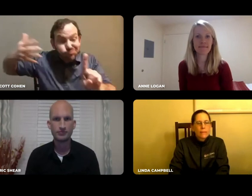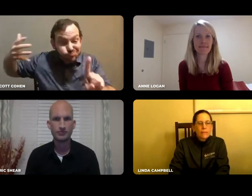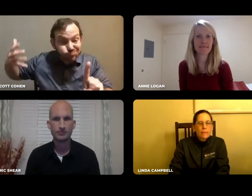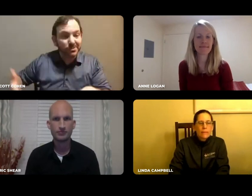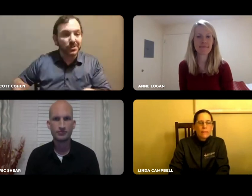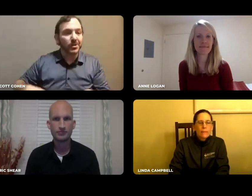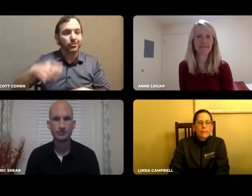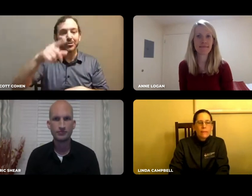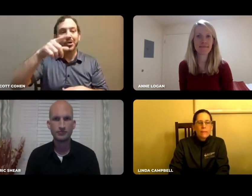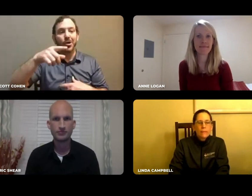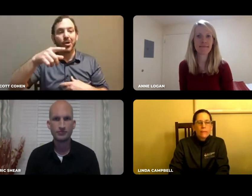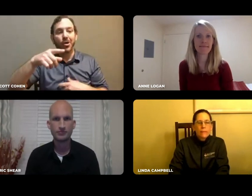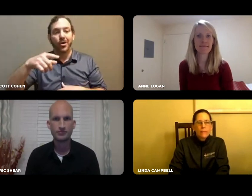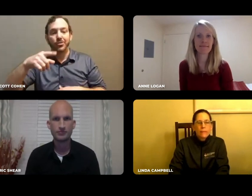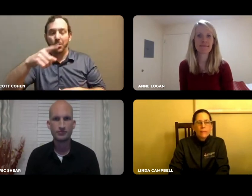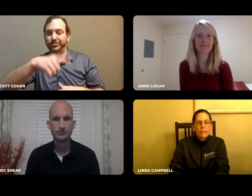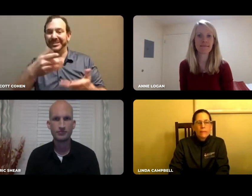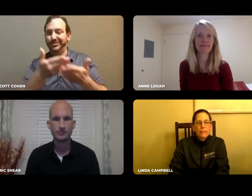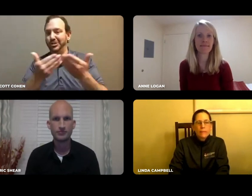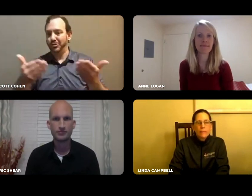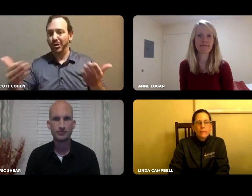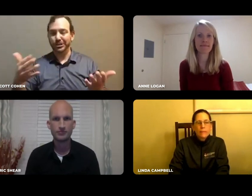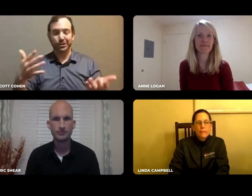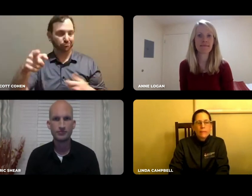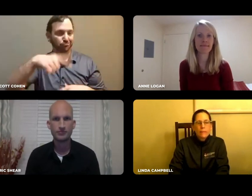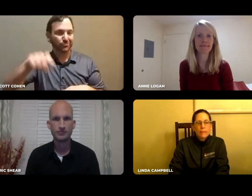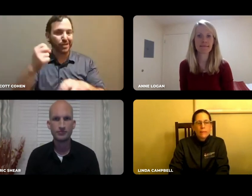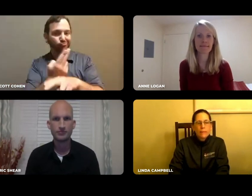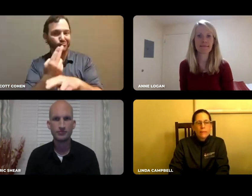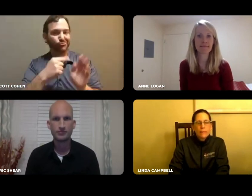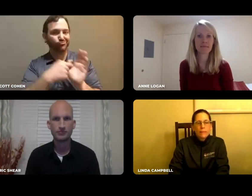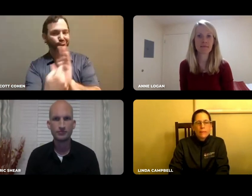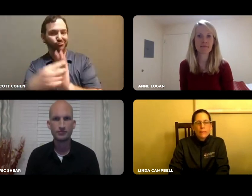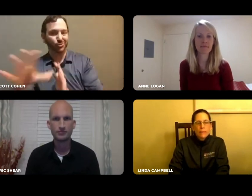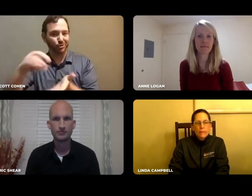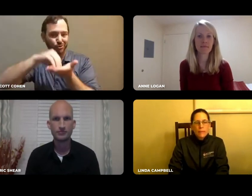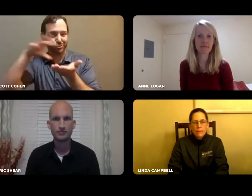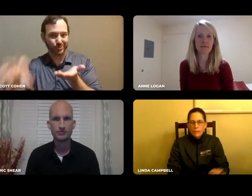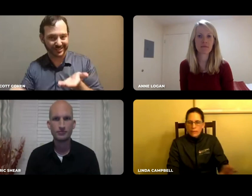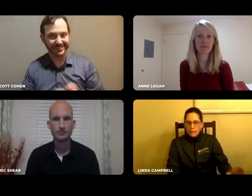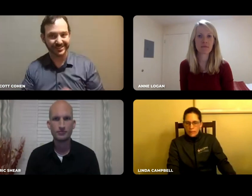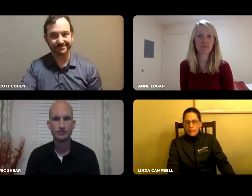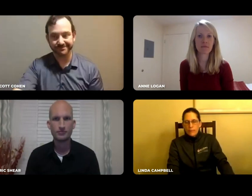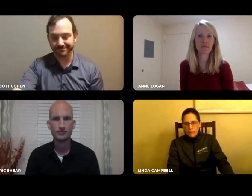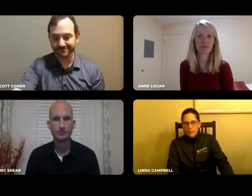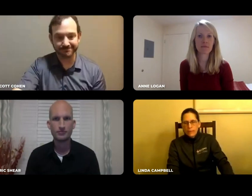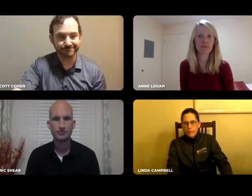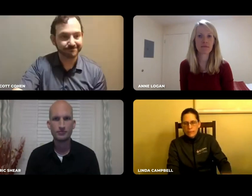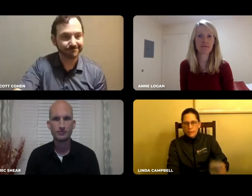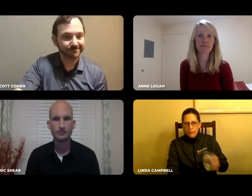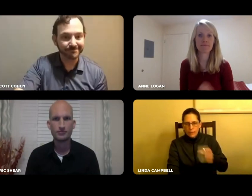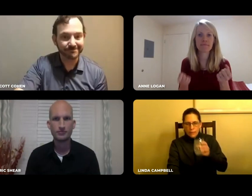They have content in ASL. Teachers here tonight, share with your students!